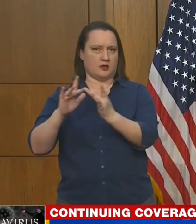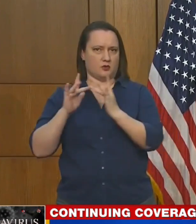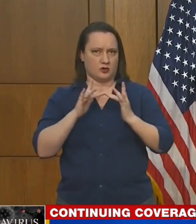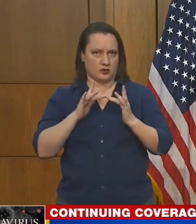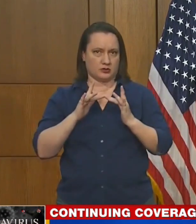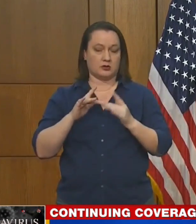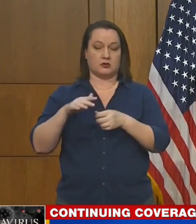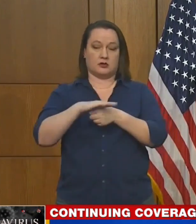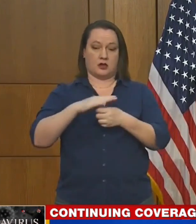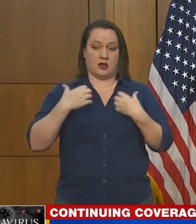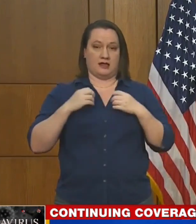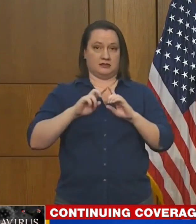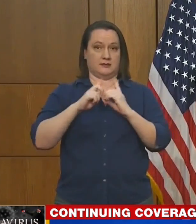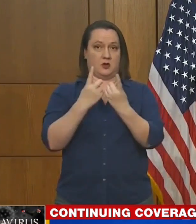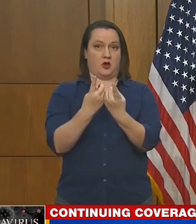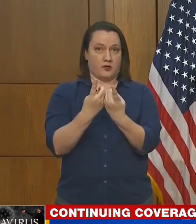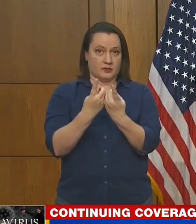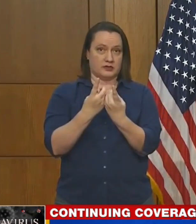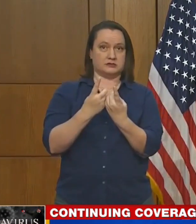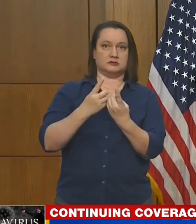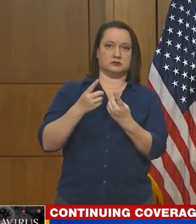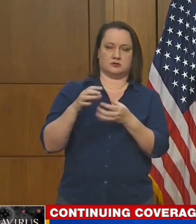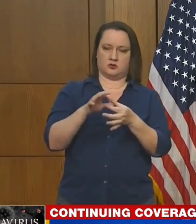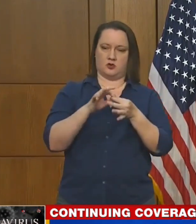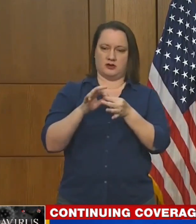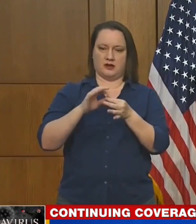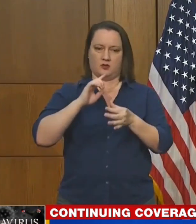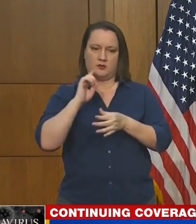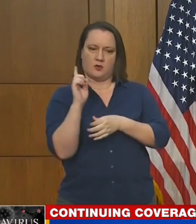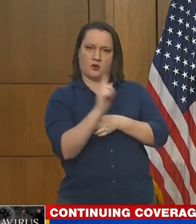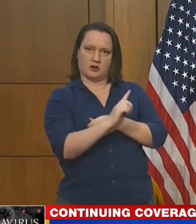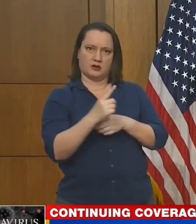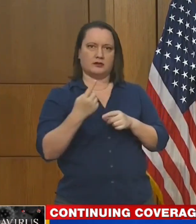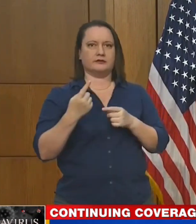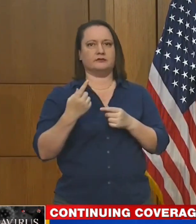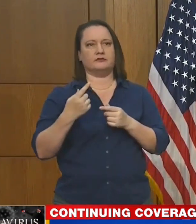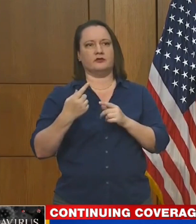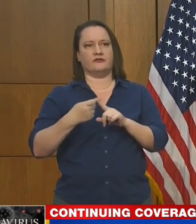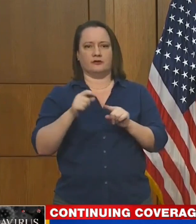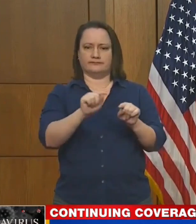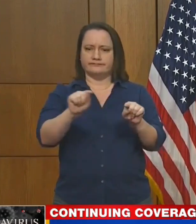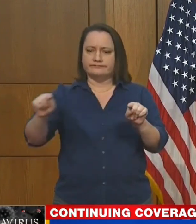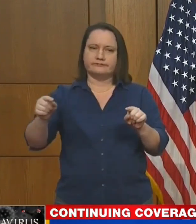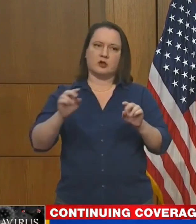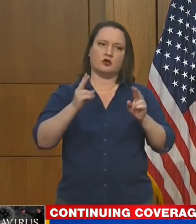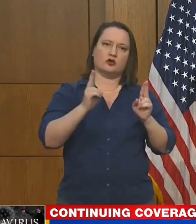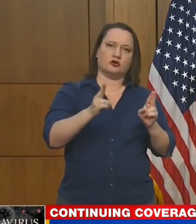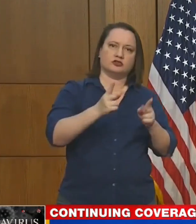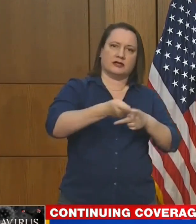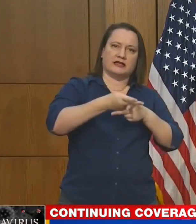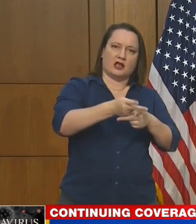AND DISTRIBUTION NETWORK. OUR LOCAL HEALTH DEPARTMENTS COORDINATE PPE NEEDS AND REPORTING FROM COMMUNITY